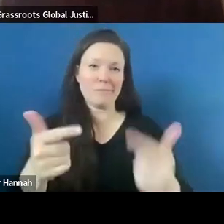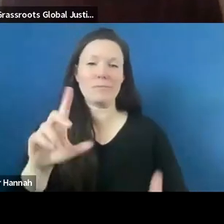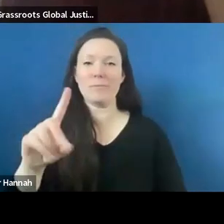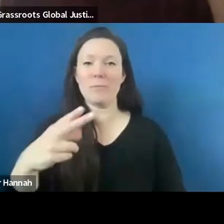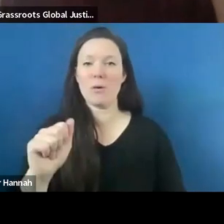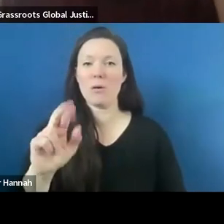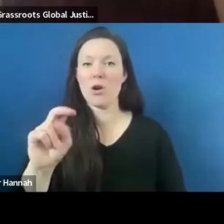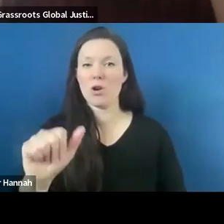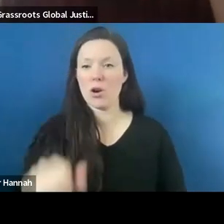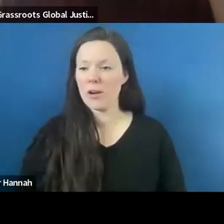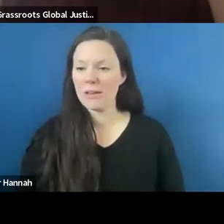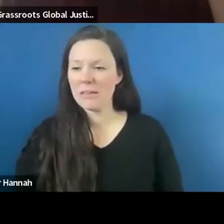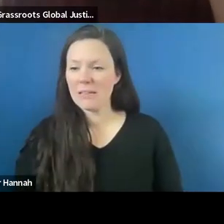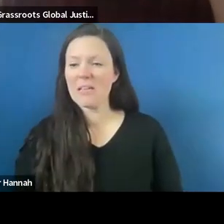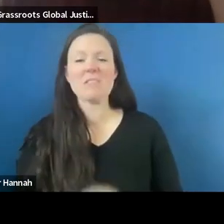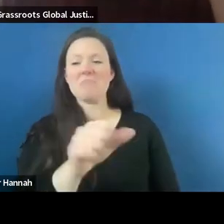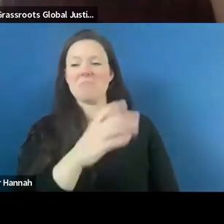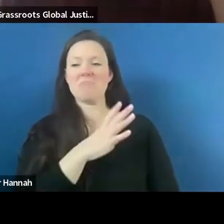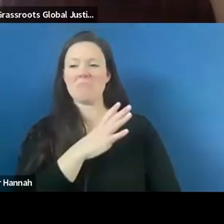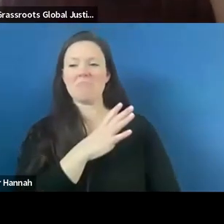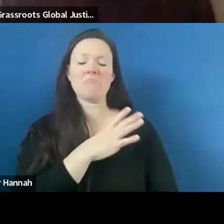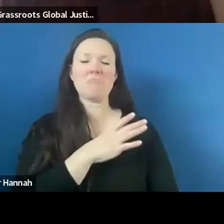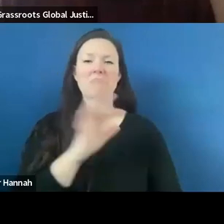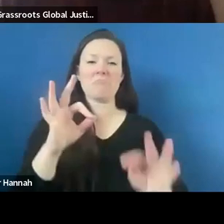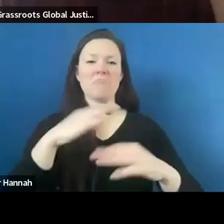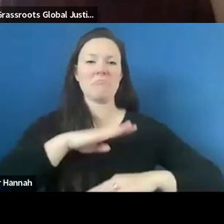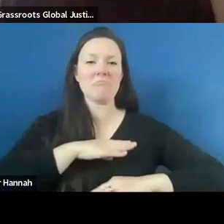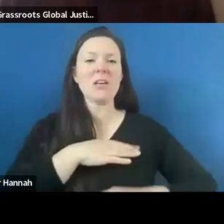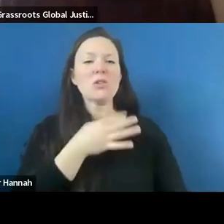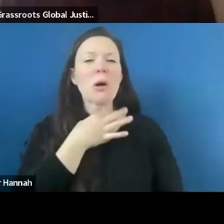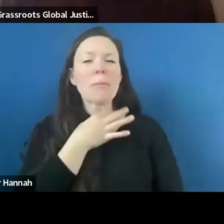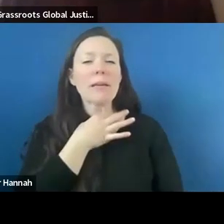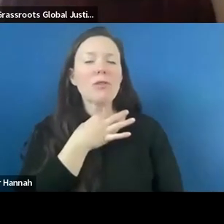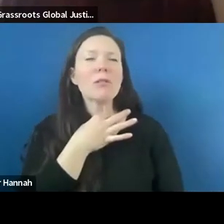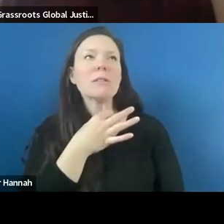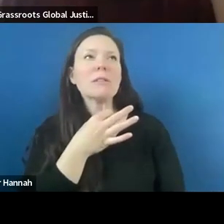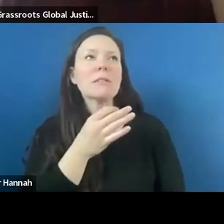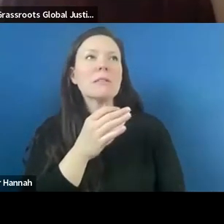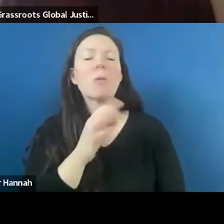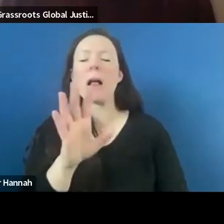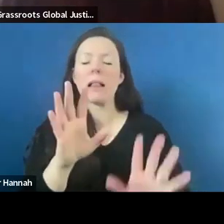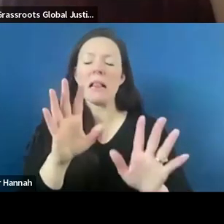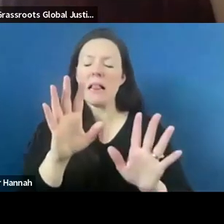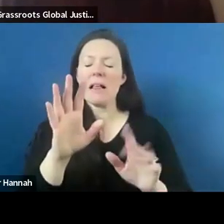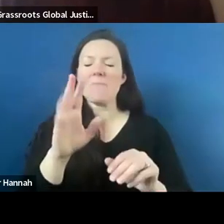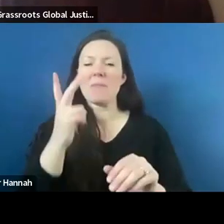I think it did. I'm curious to hear from others, but I'll just throw out another question that we're getting from the audience as well,